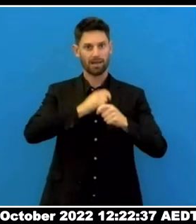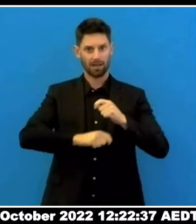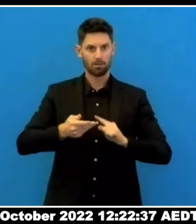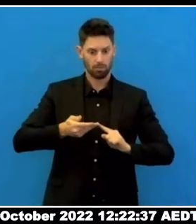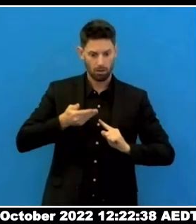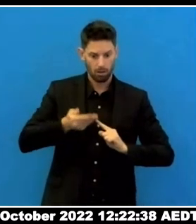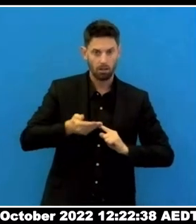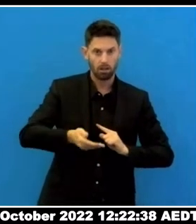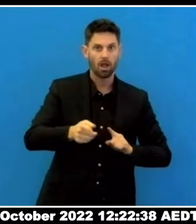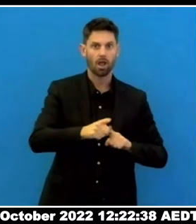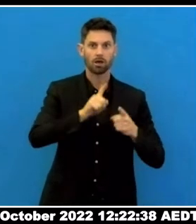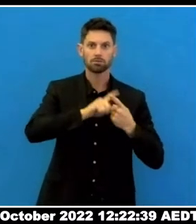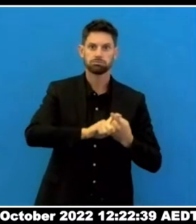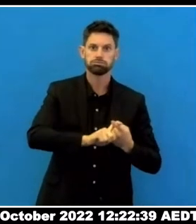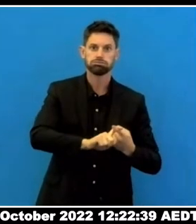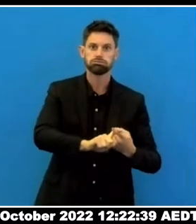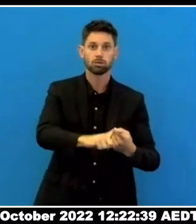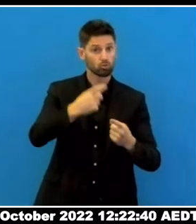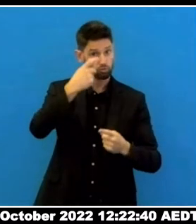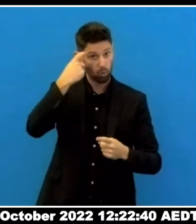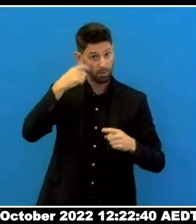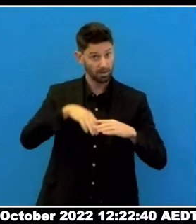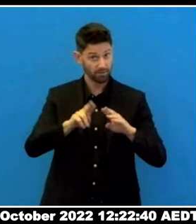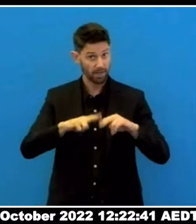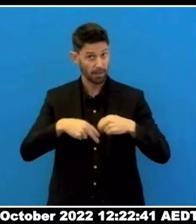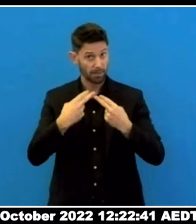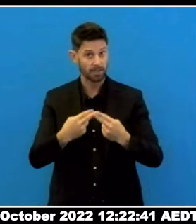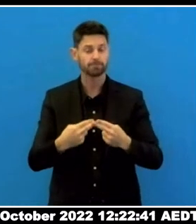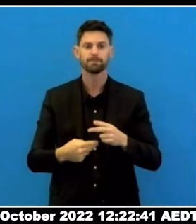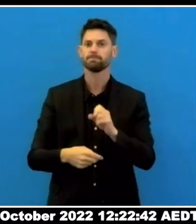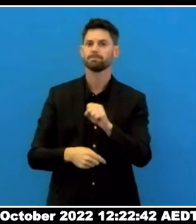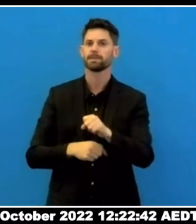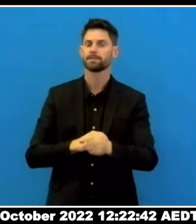It can, yes. I want to ask you about trauma informed care